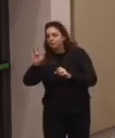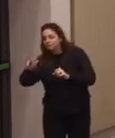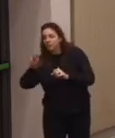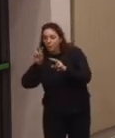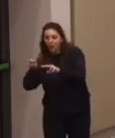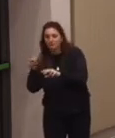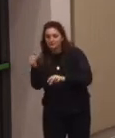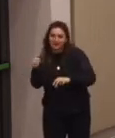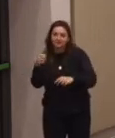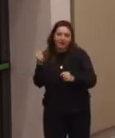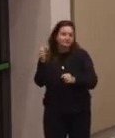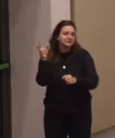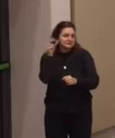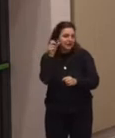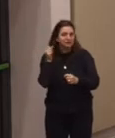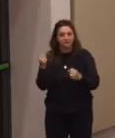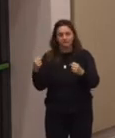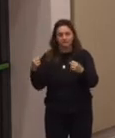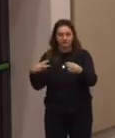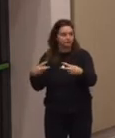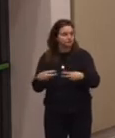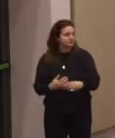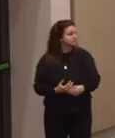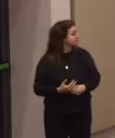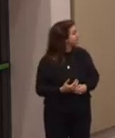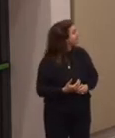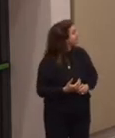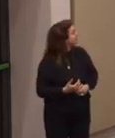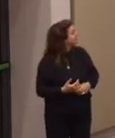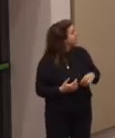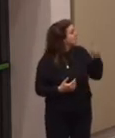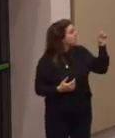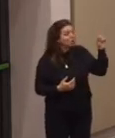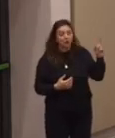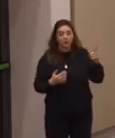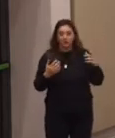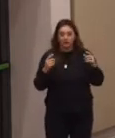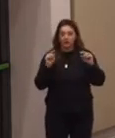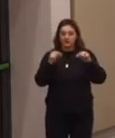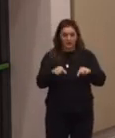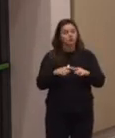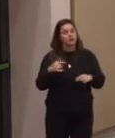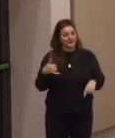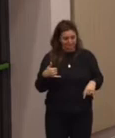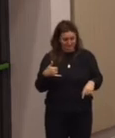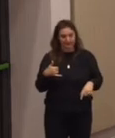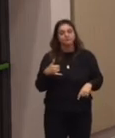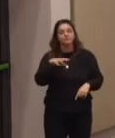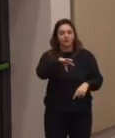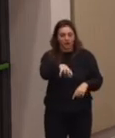a programme in Yemen where UNICEF was delivering mind risk education to children, they found